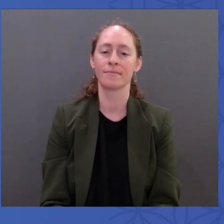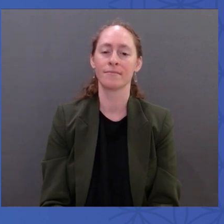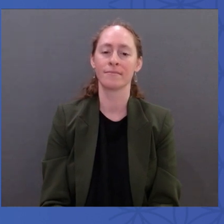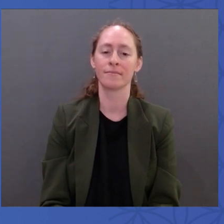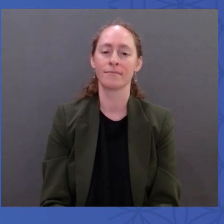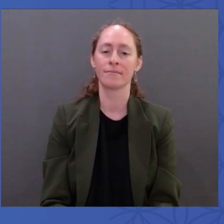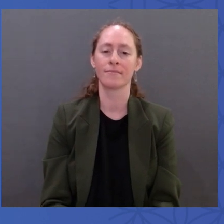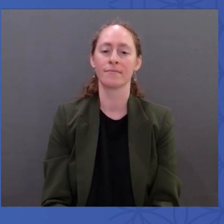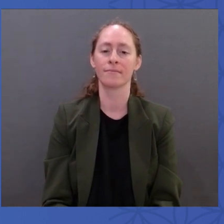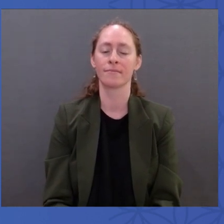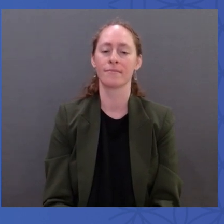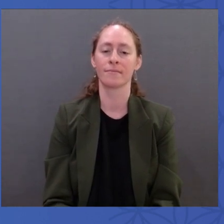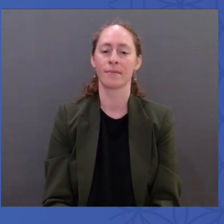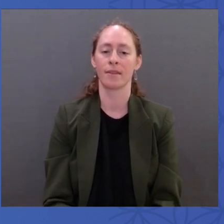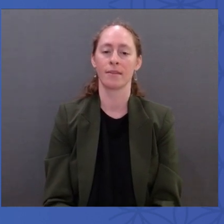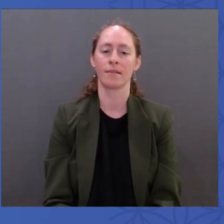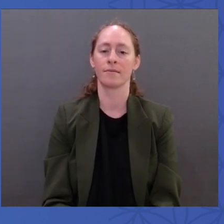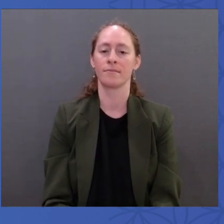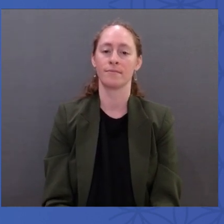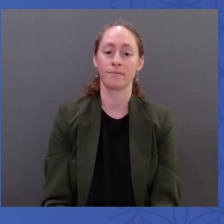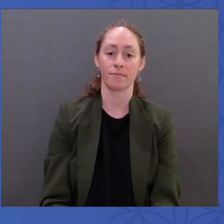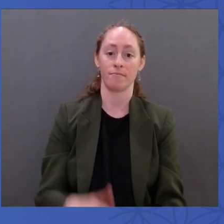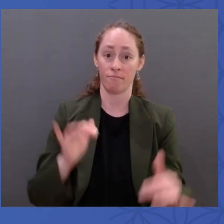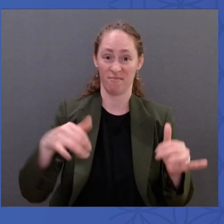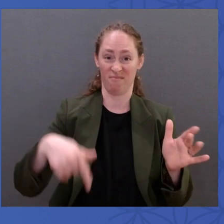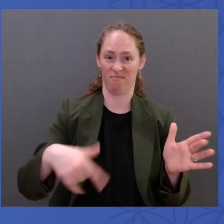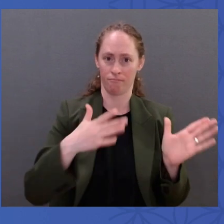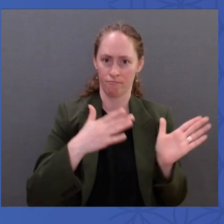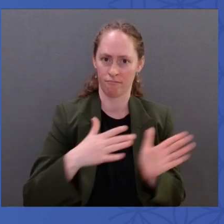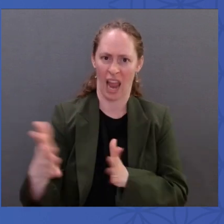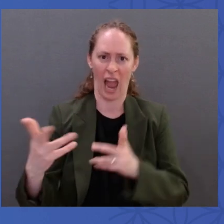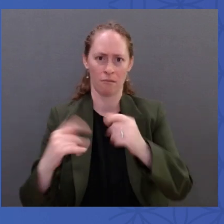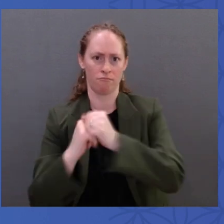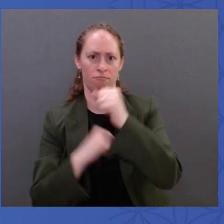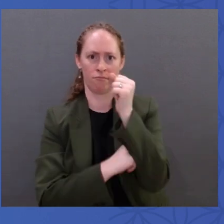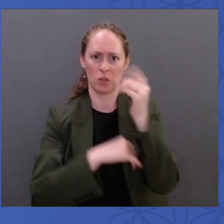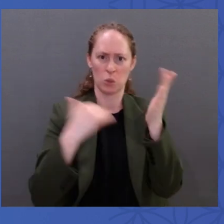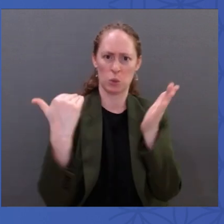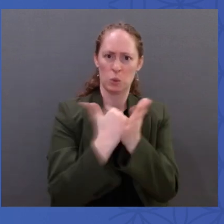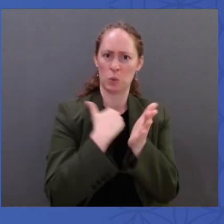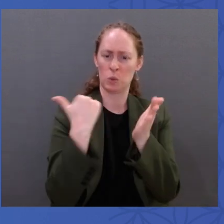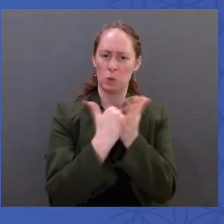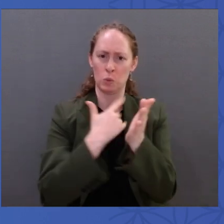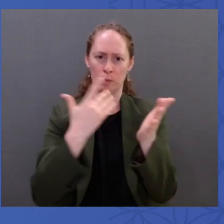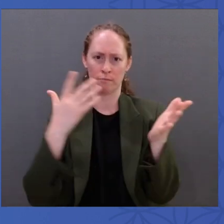for enhanced dialog and consultation to advance the economic relations